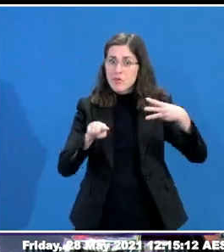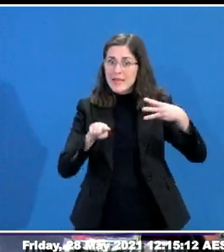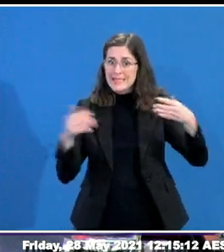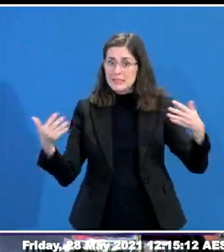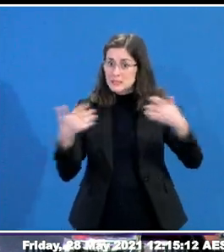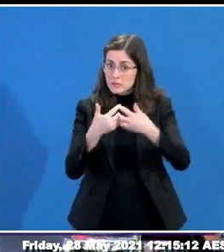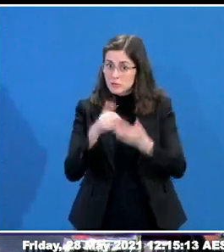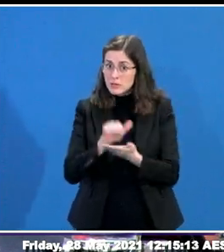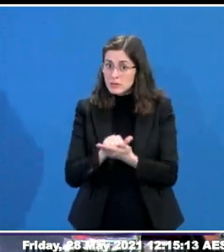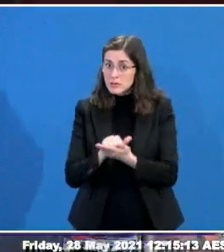Yes.